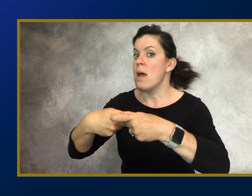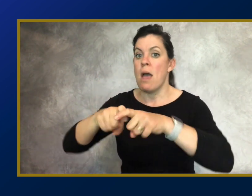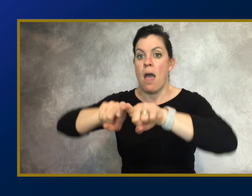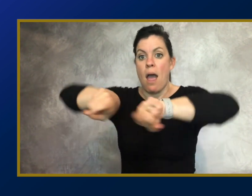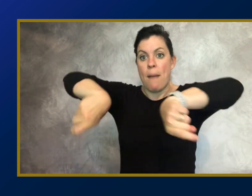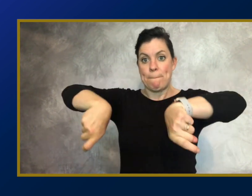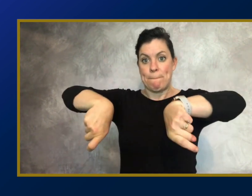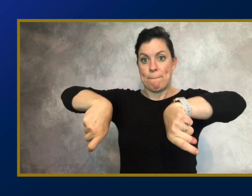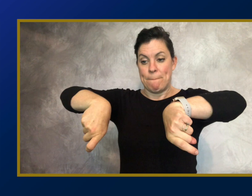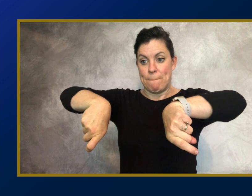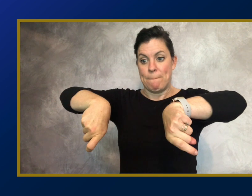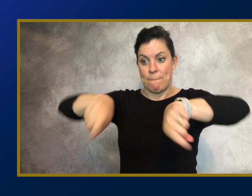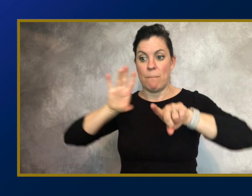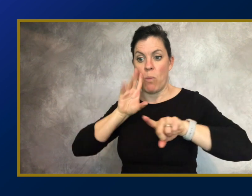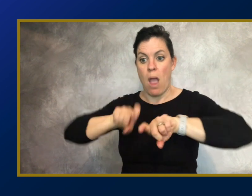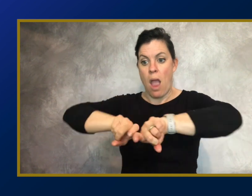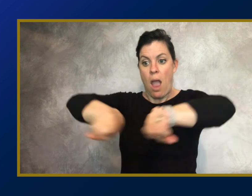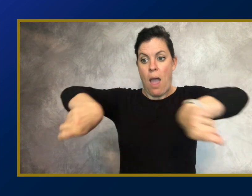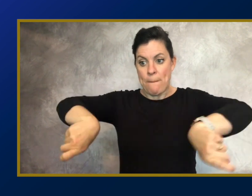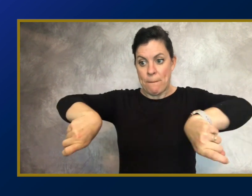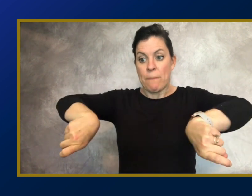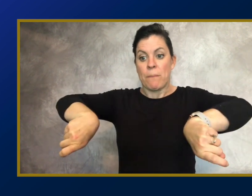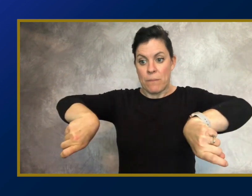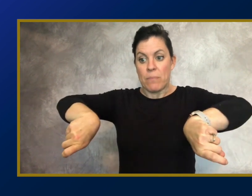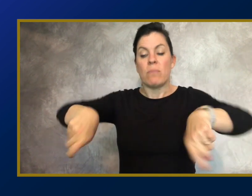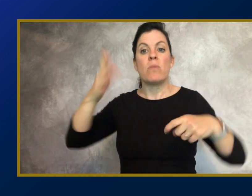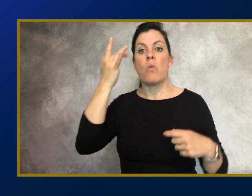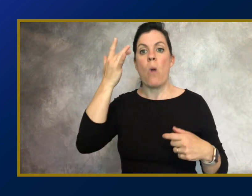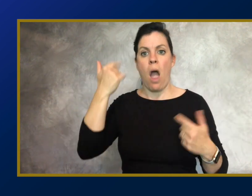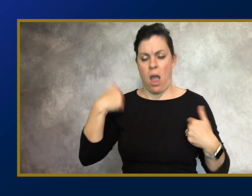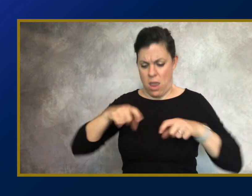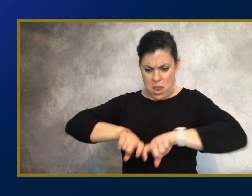And if you sit with your feet in a W, it's almost impossible for someone to knock you over.